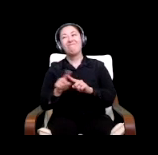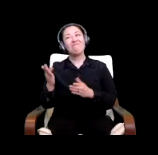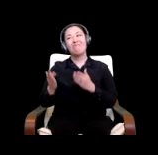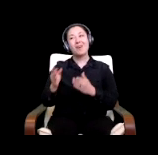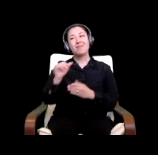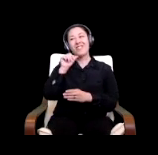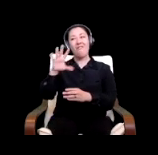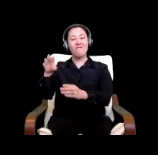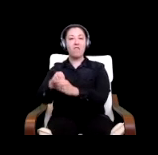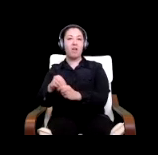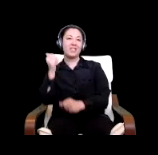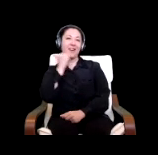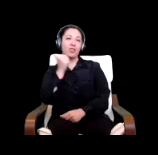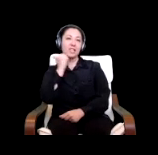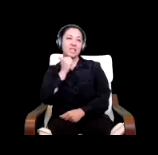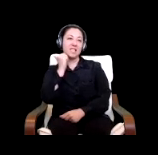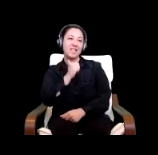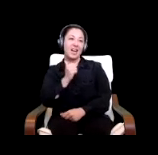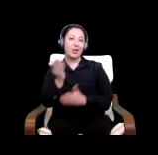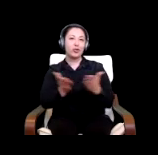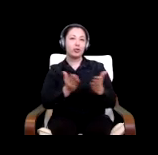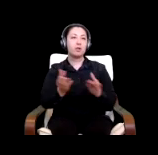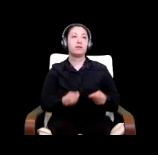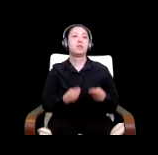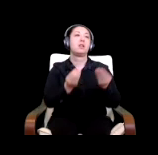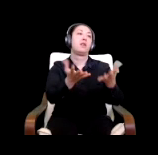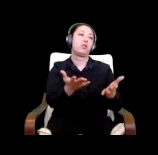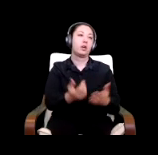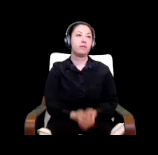the day to day service delivery.